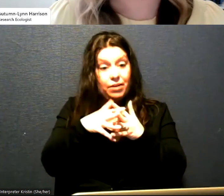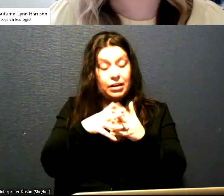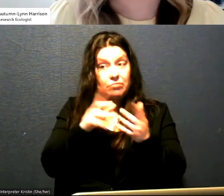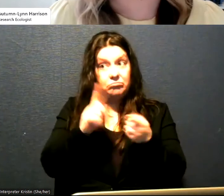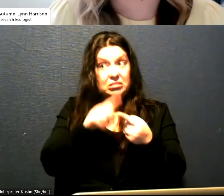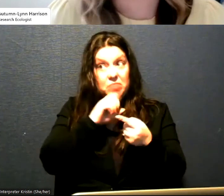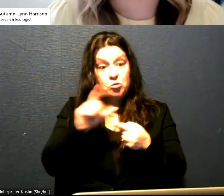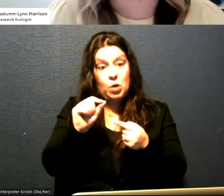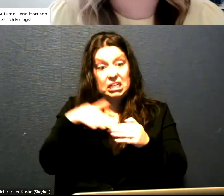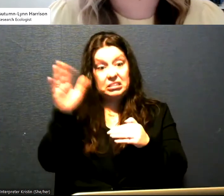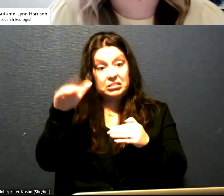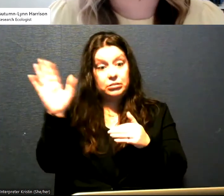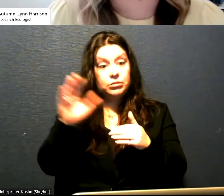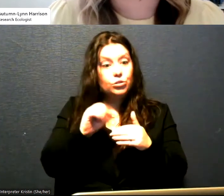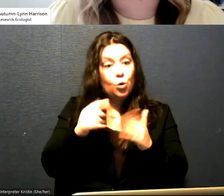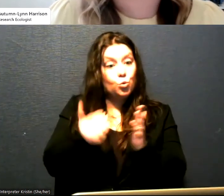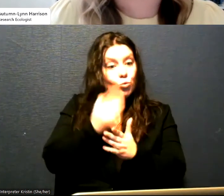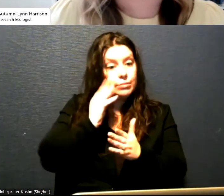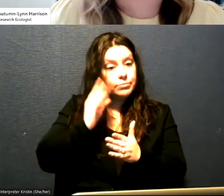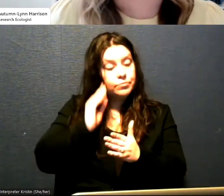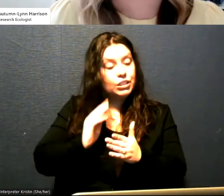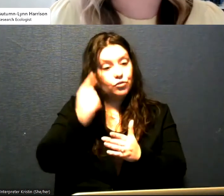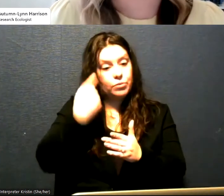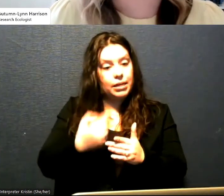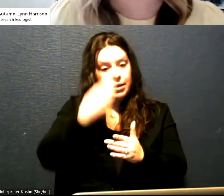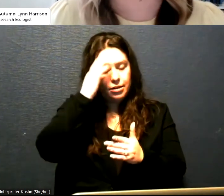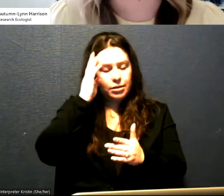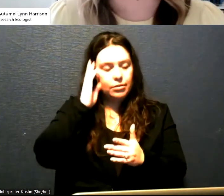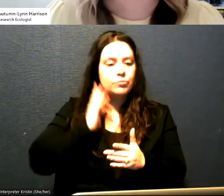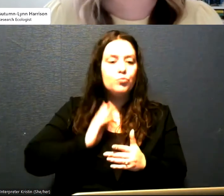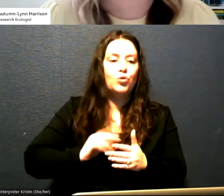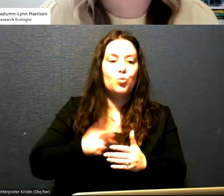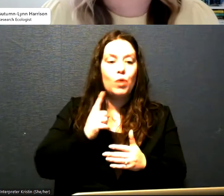was a new experience for me and one of the best parts of the job is working with teams and people